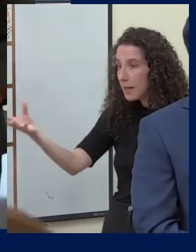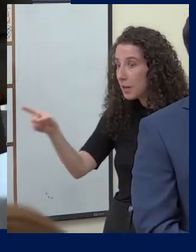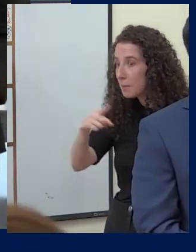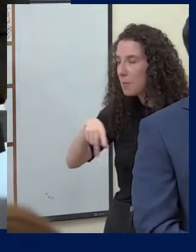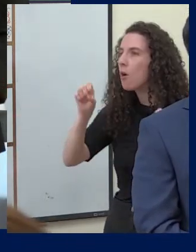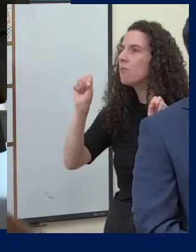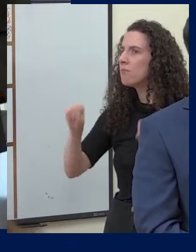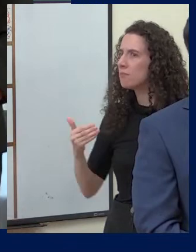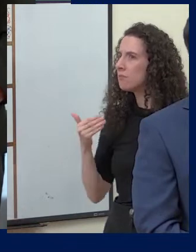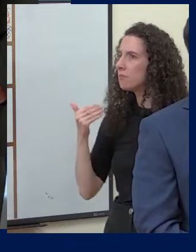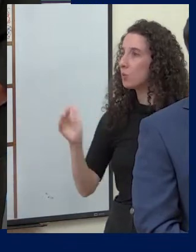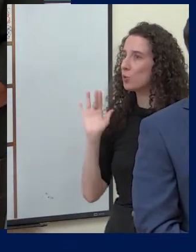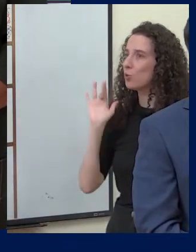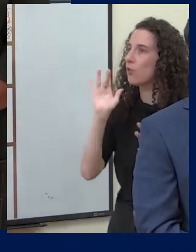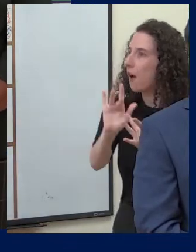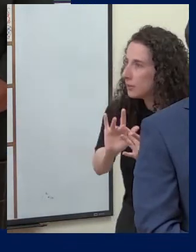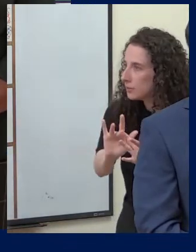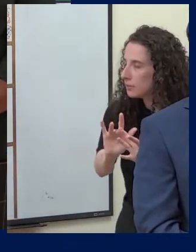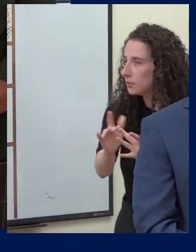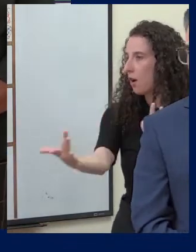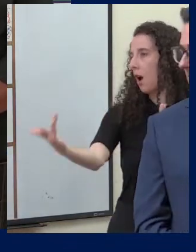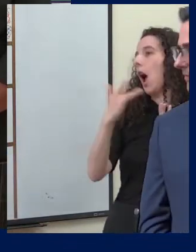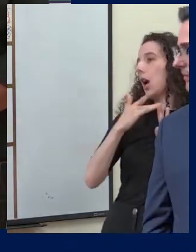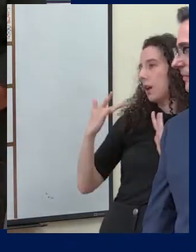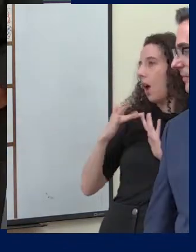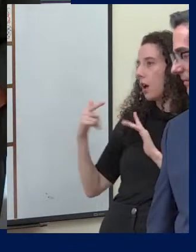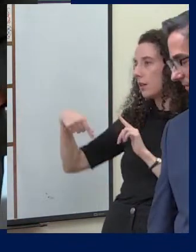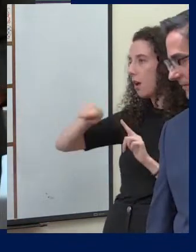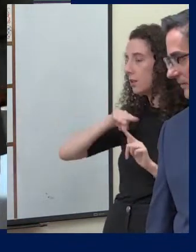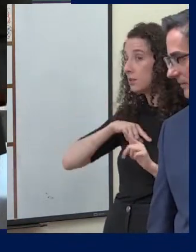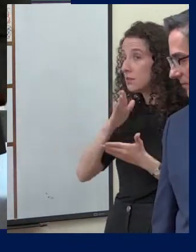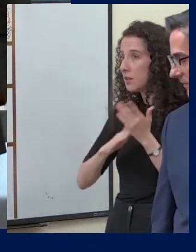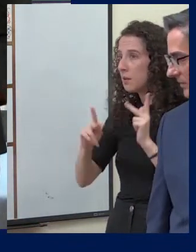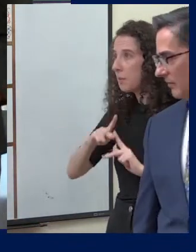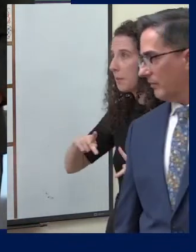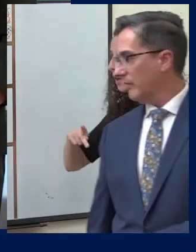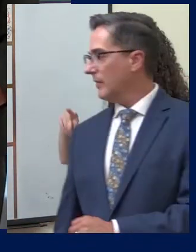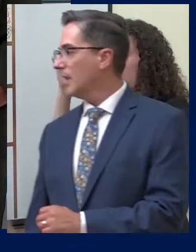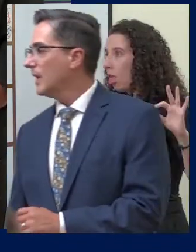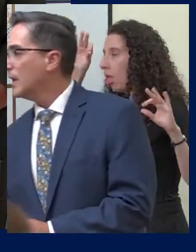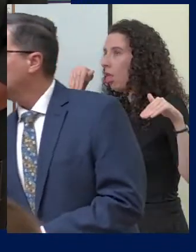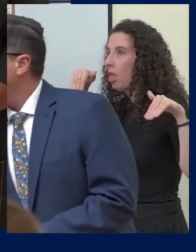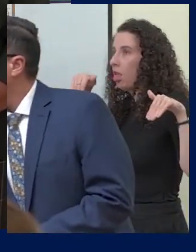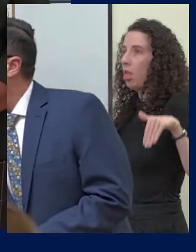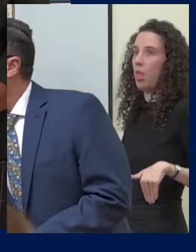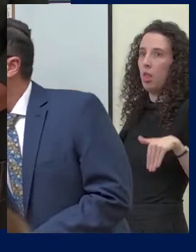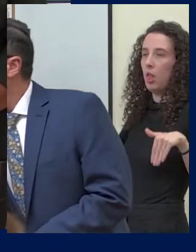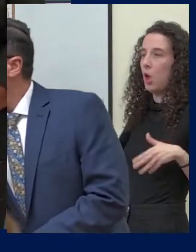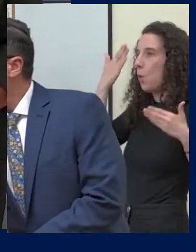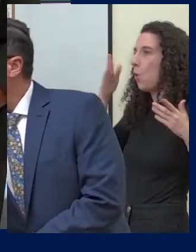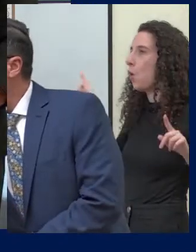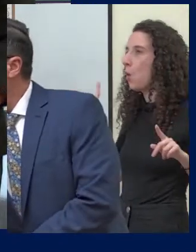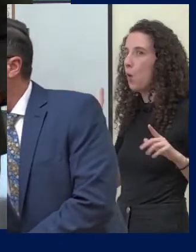For too many people, and as we heard, some folks don't know where they can go. Don't think they have any place to go.